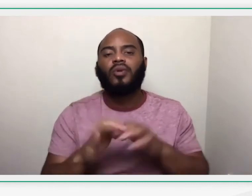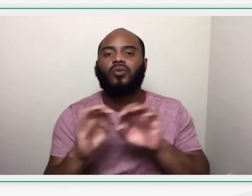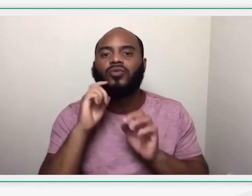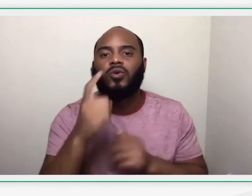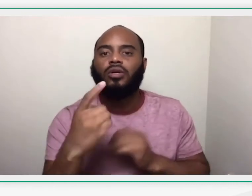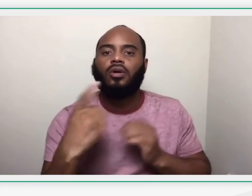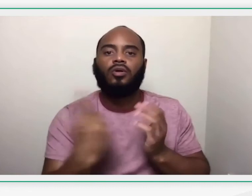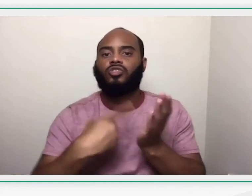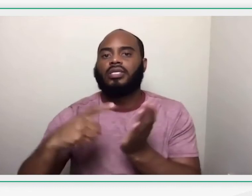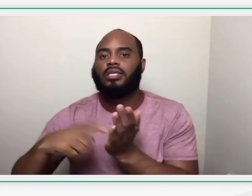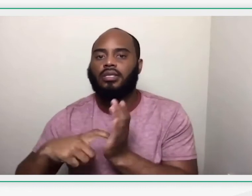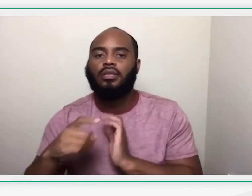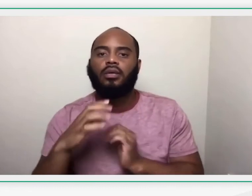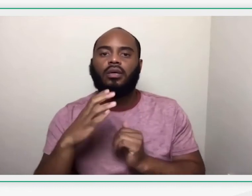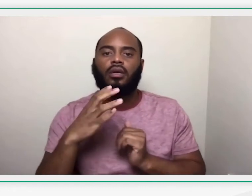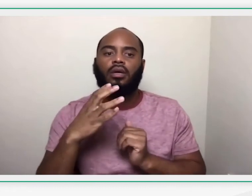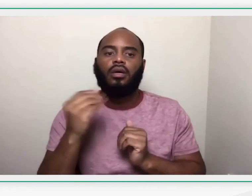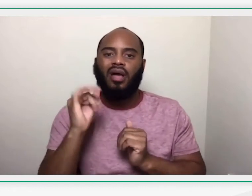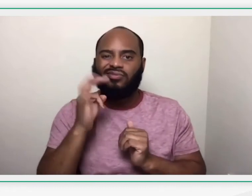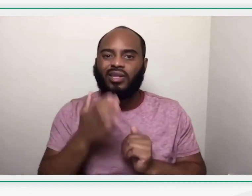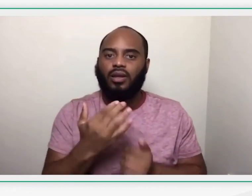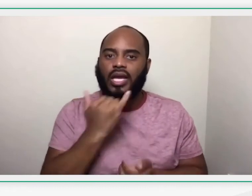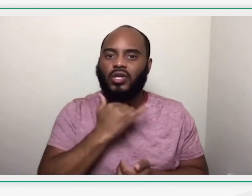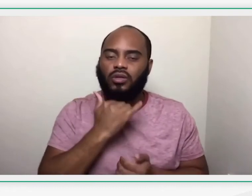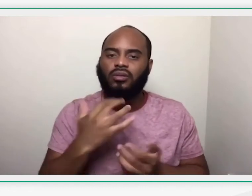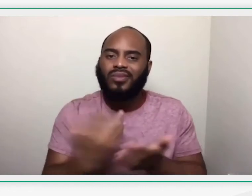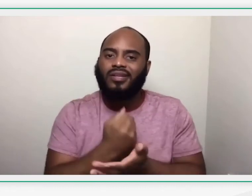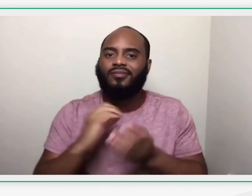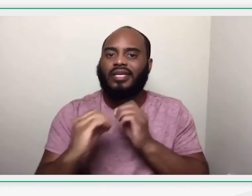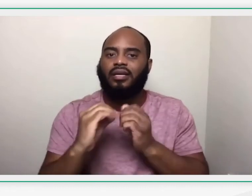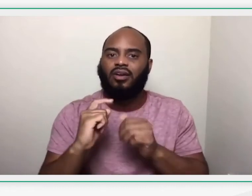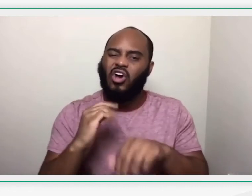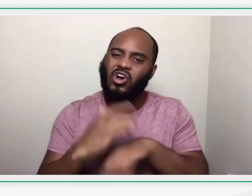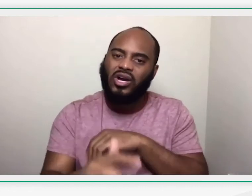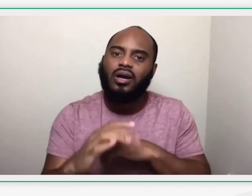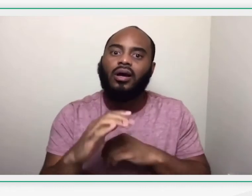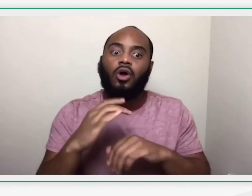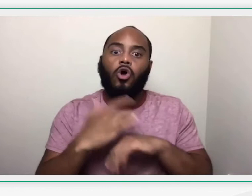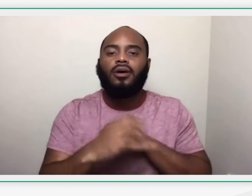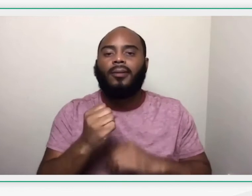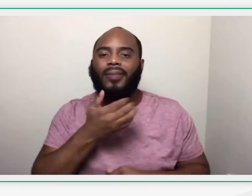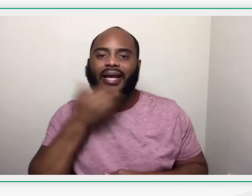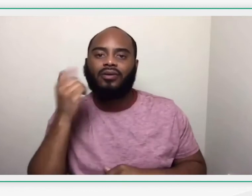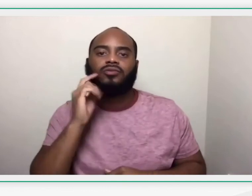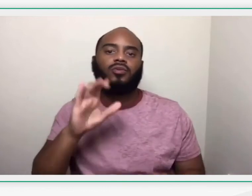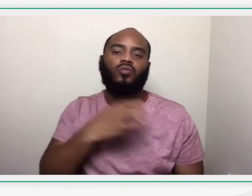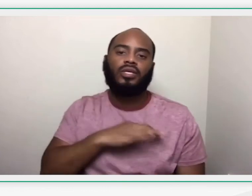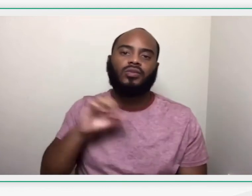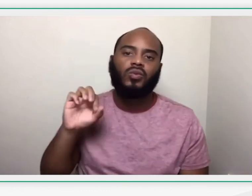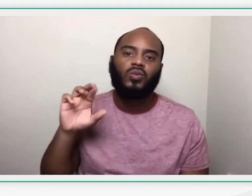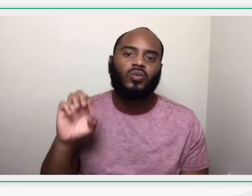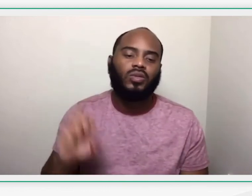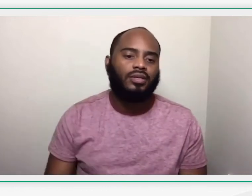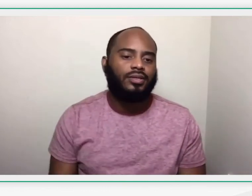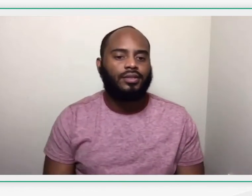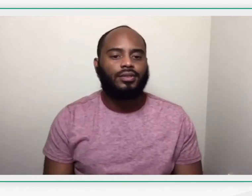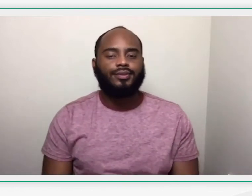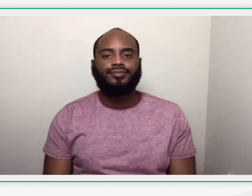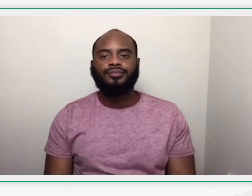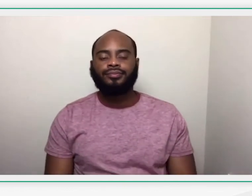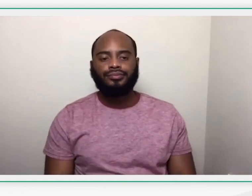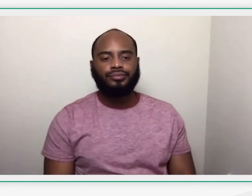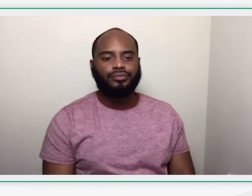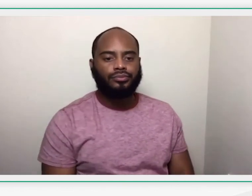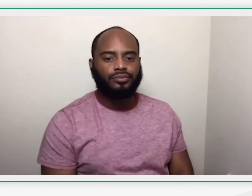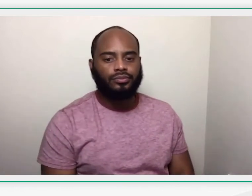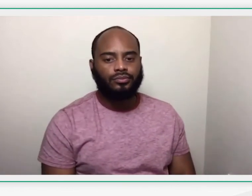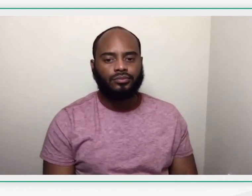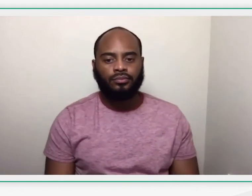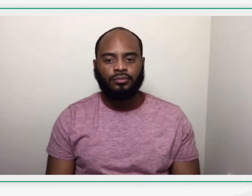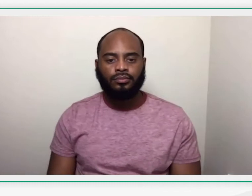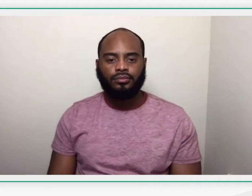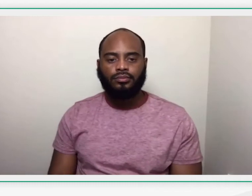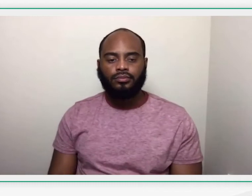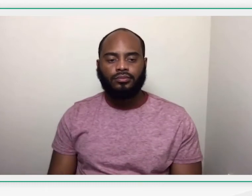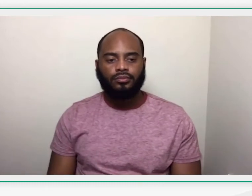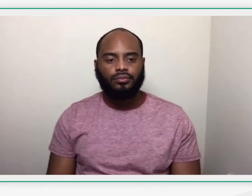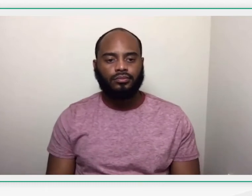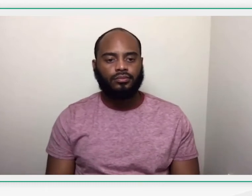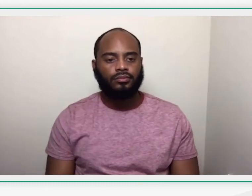And so, it's important for you to constantly check your credit score for errors. And if you find errors, have those fixed and repaired for the health of your credit score.